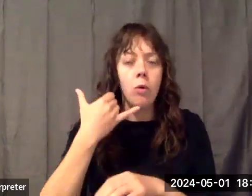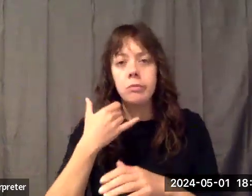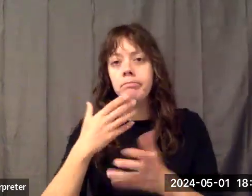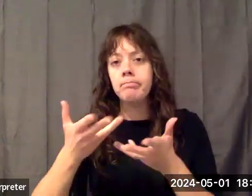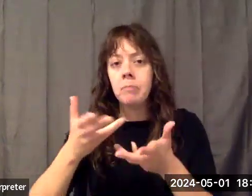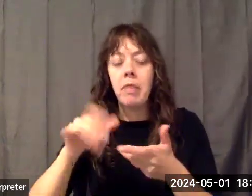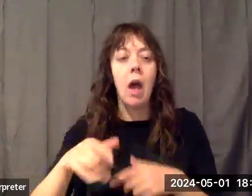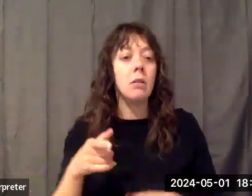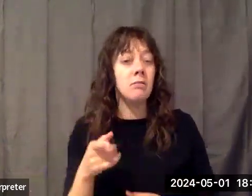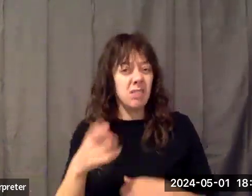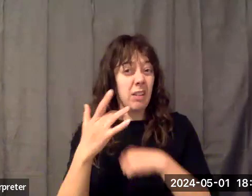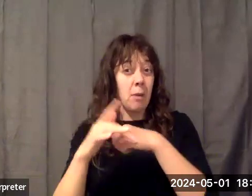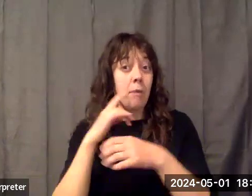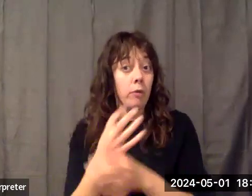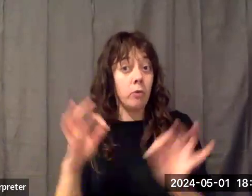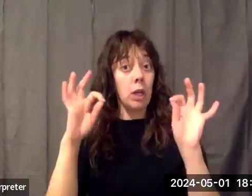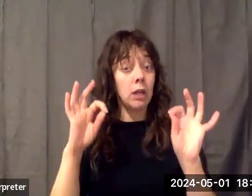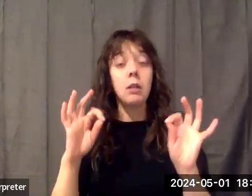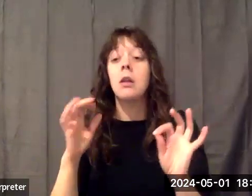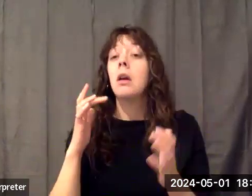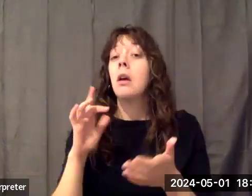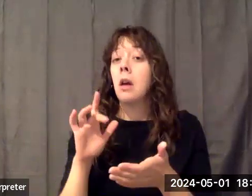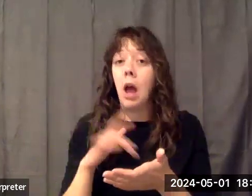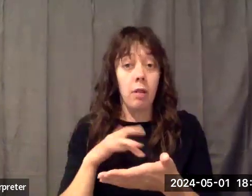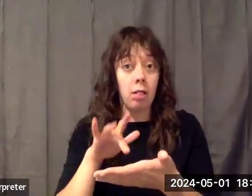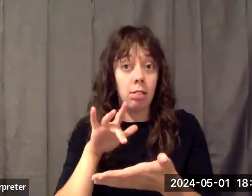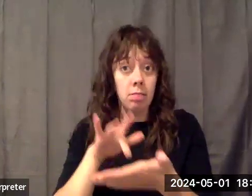And a link to it is publicly available on the DOH website,